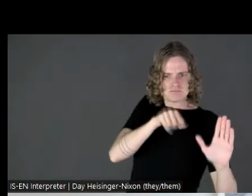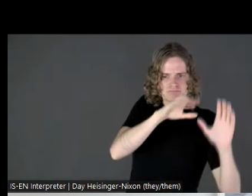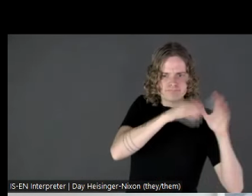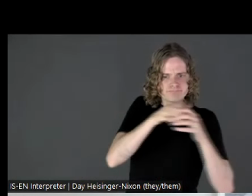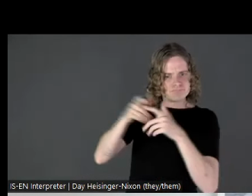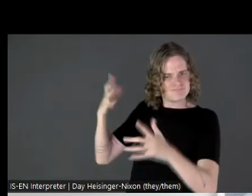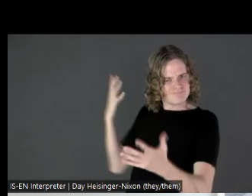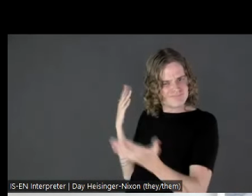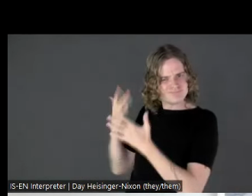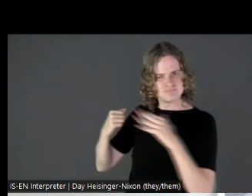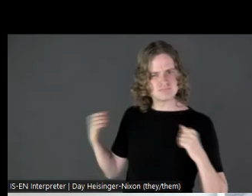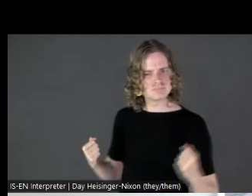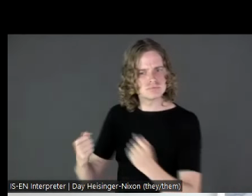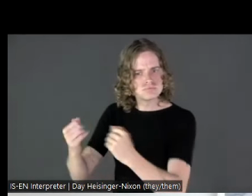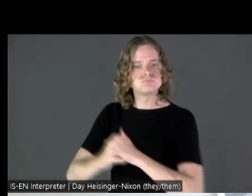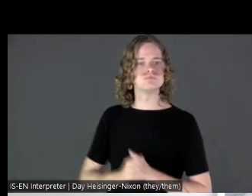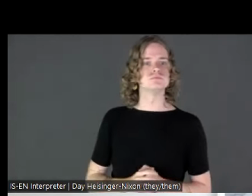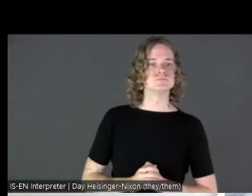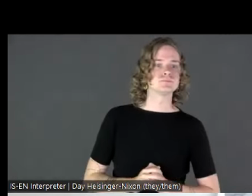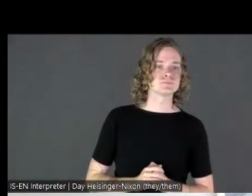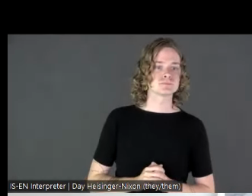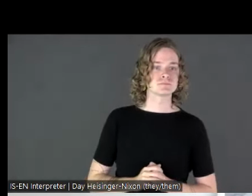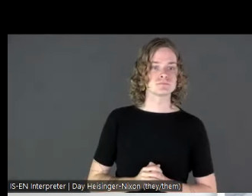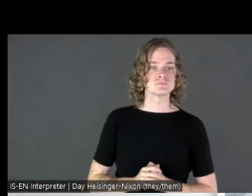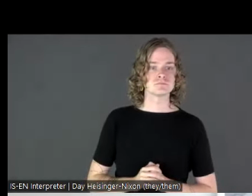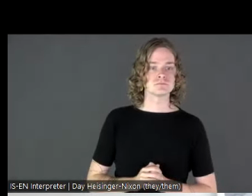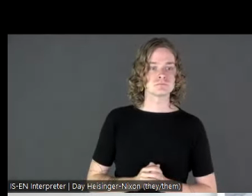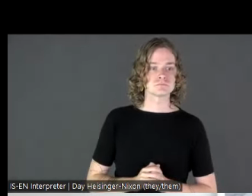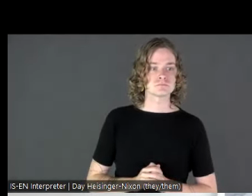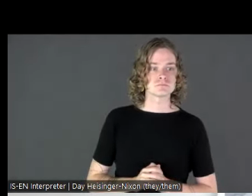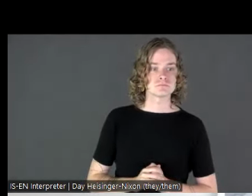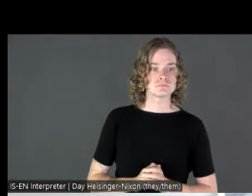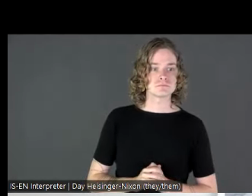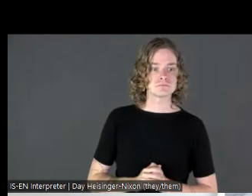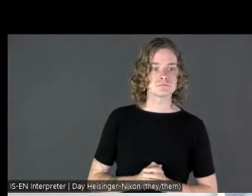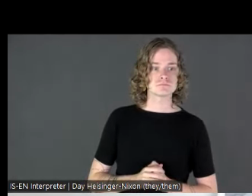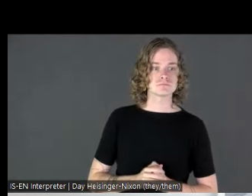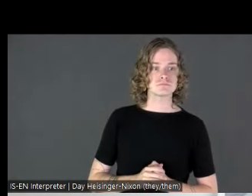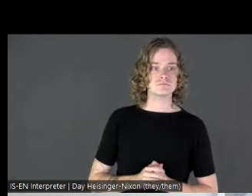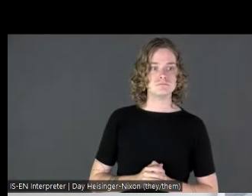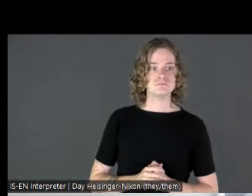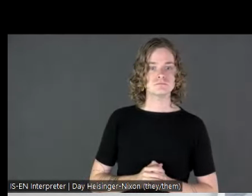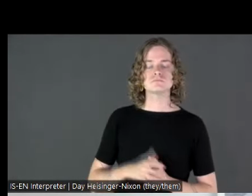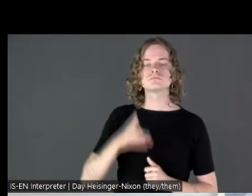summarizes the essence of the innovation the problem it is trying to solve, how the innovation